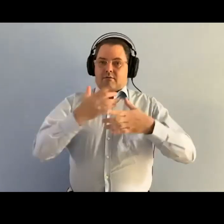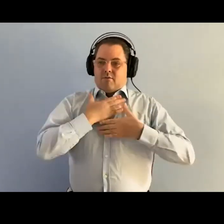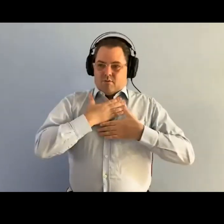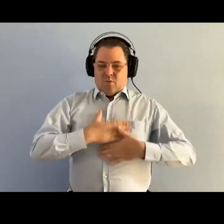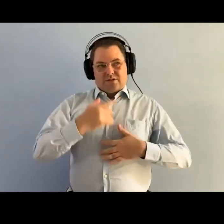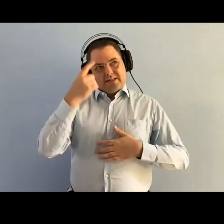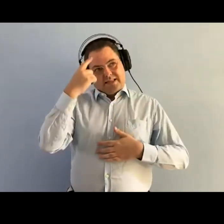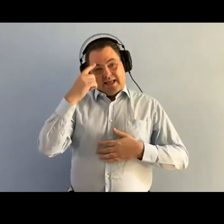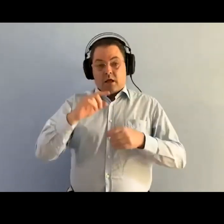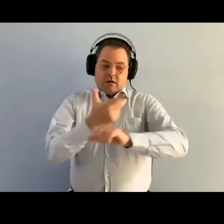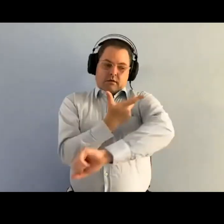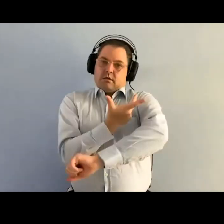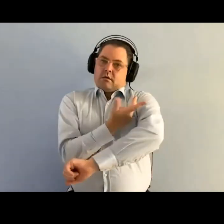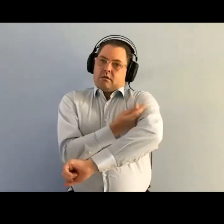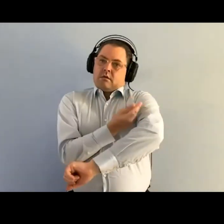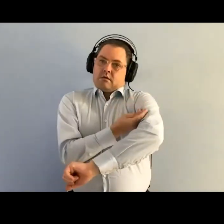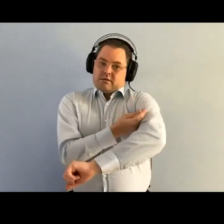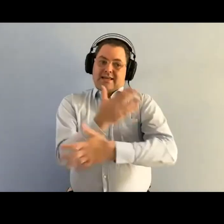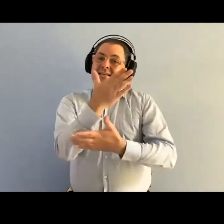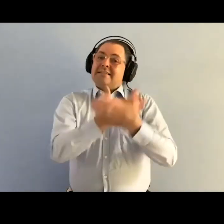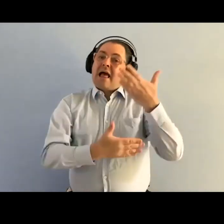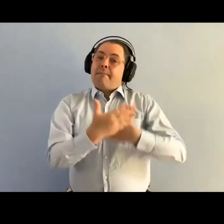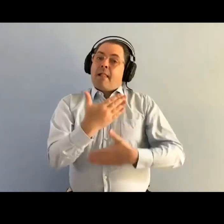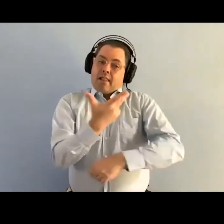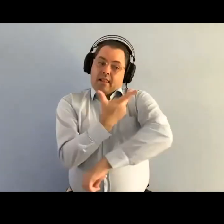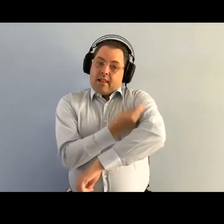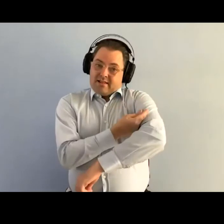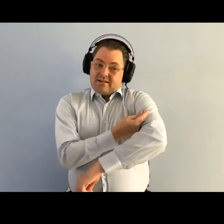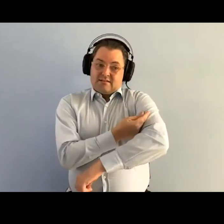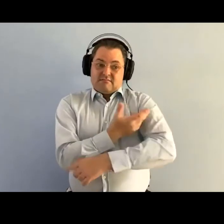with this pandemic. And now our major focus is focusing